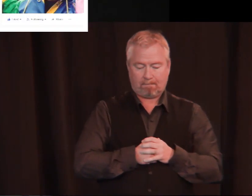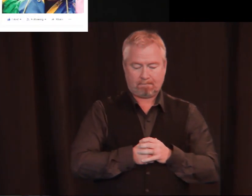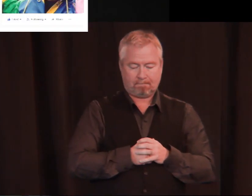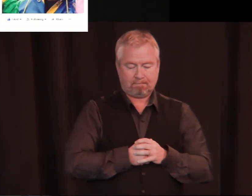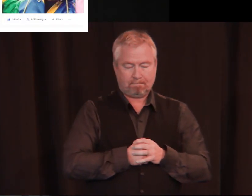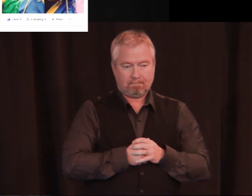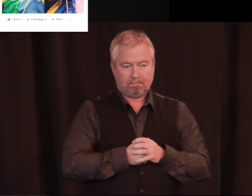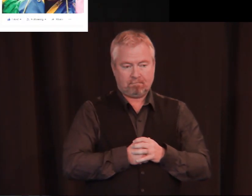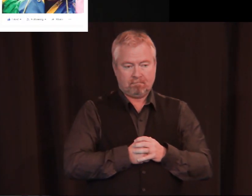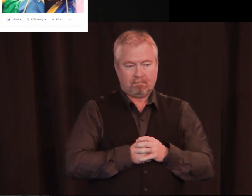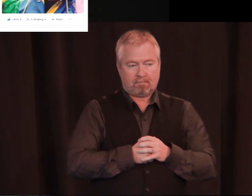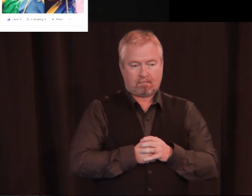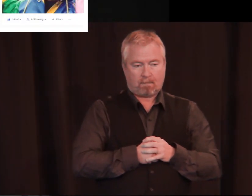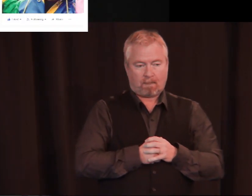All right.